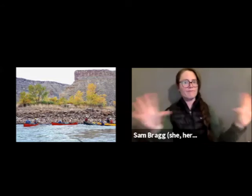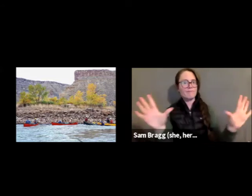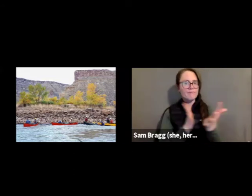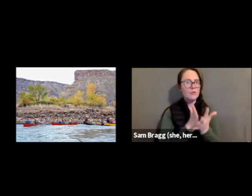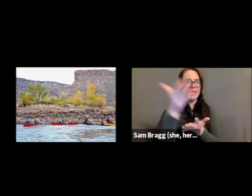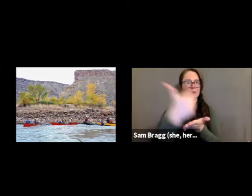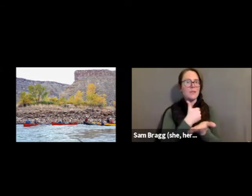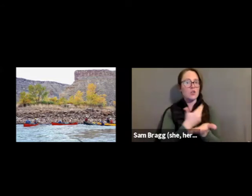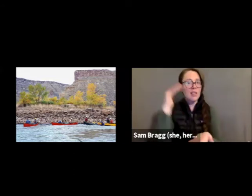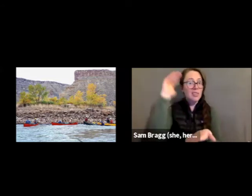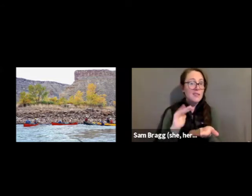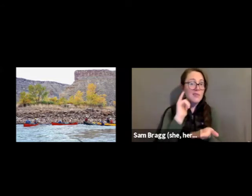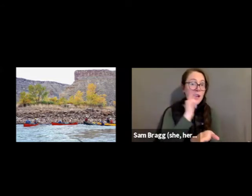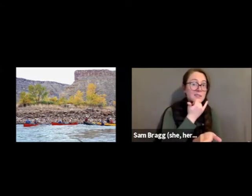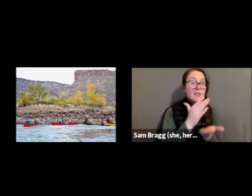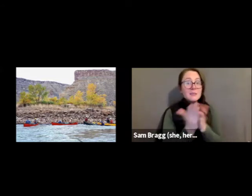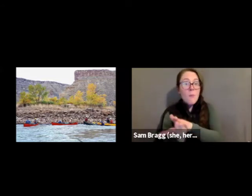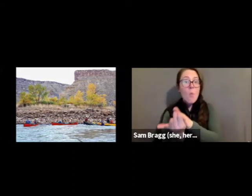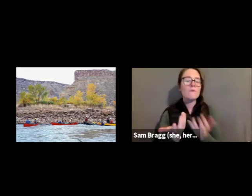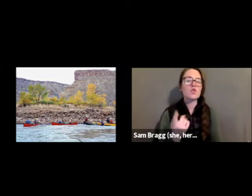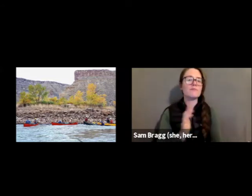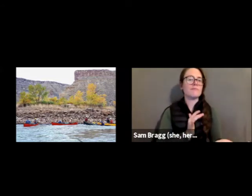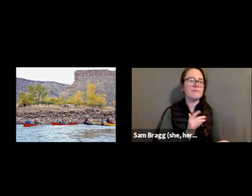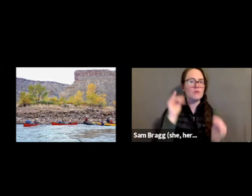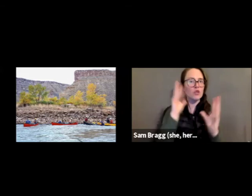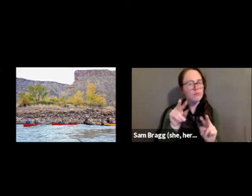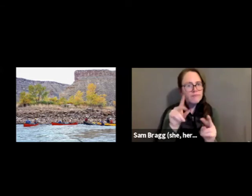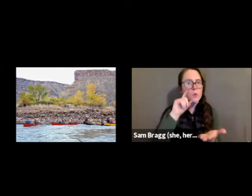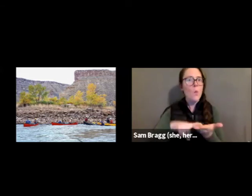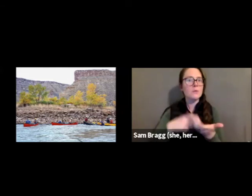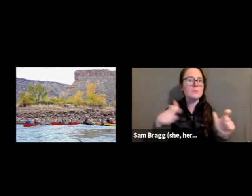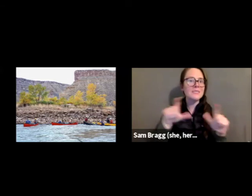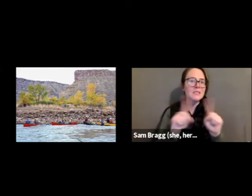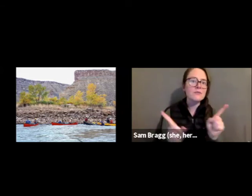at this point are extremely effective and that's going to lessen errors and it's going to make sure